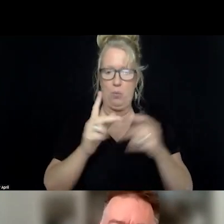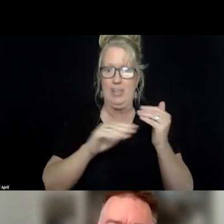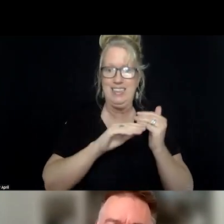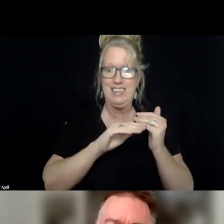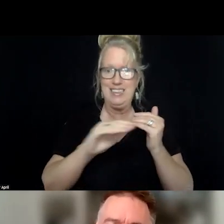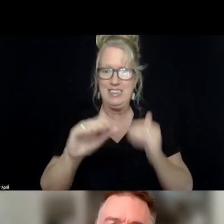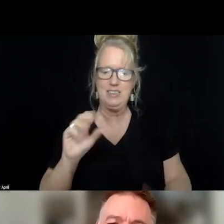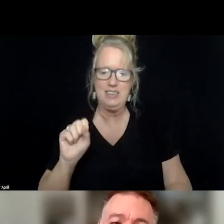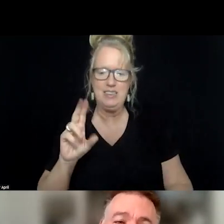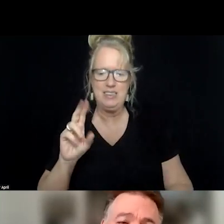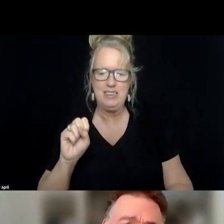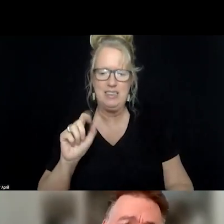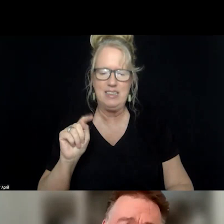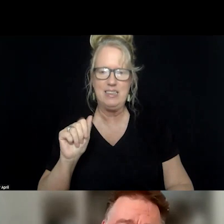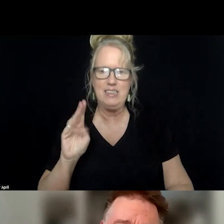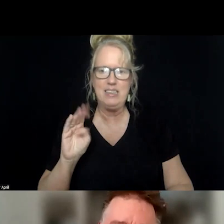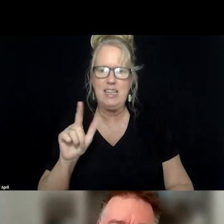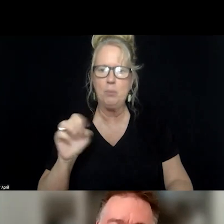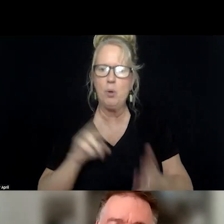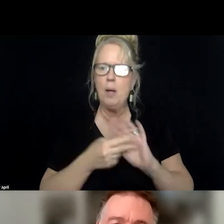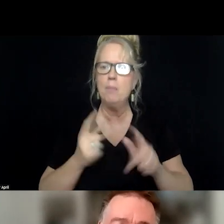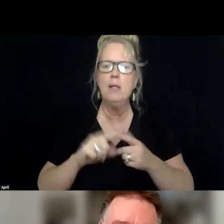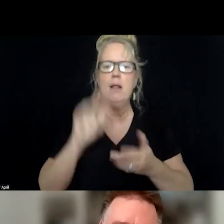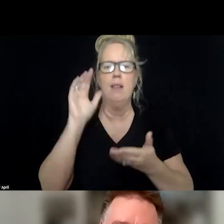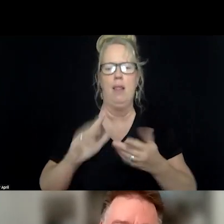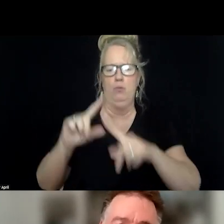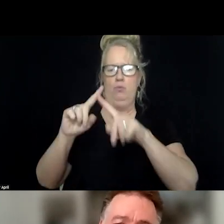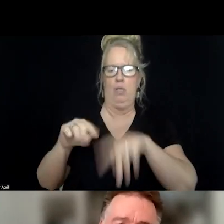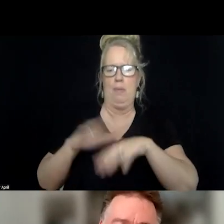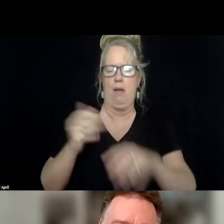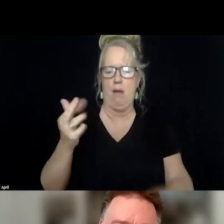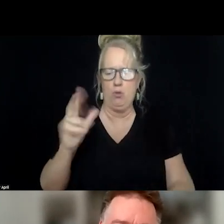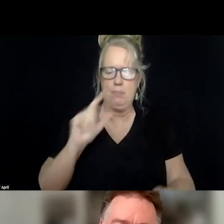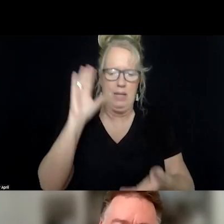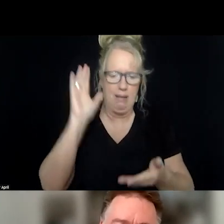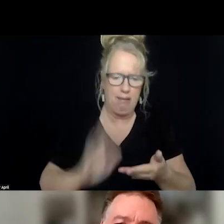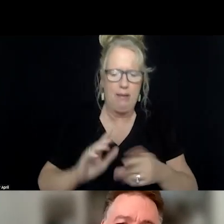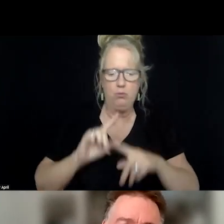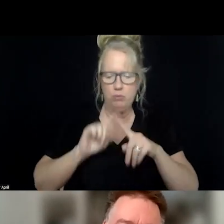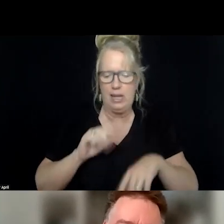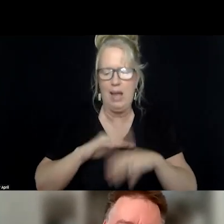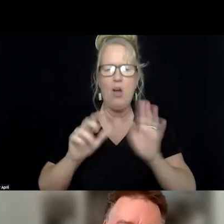I THINK LESSEN OUR RELIANCE ON FUNDING AND STATE APPROPRIATIONS